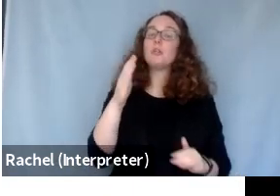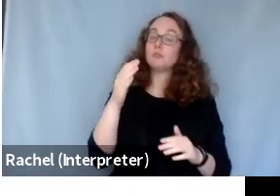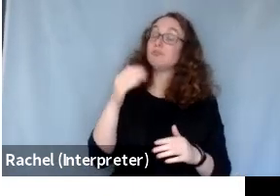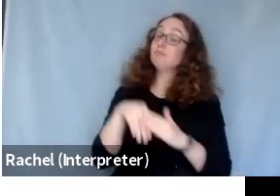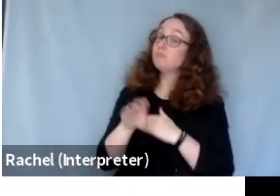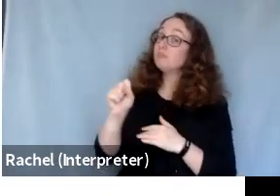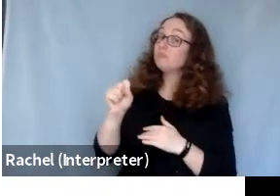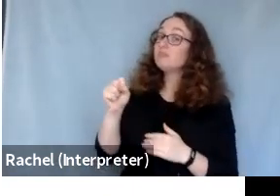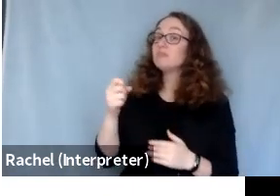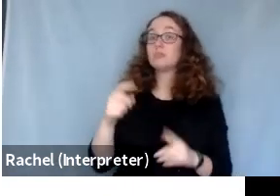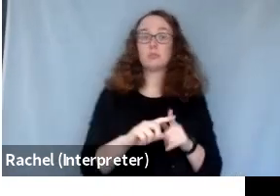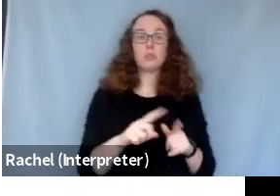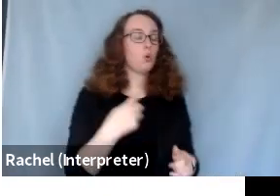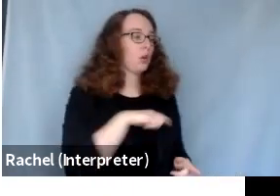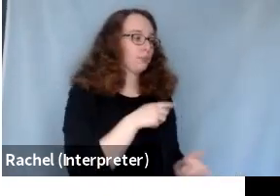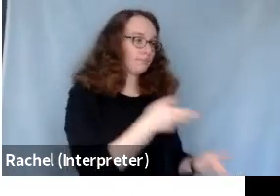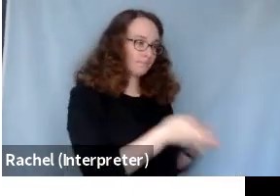one of our associates and they'll do the work for you to get